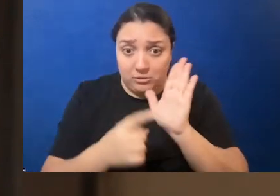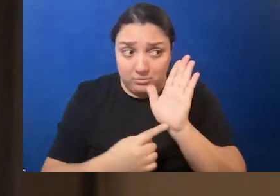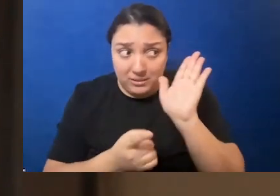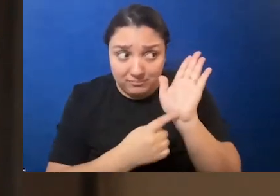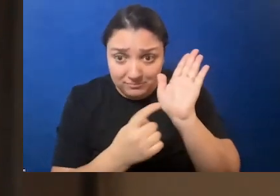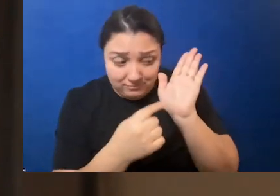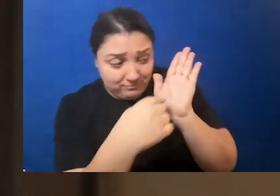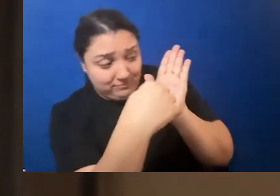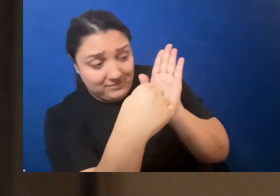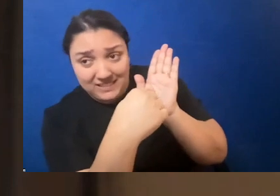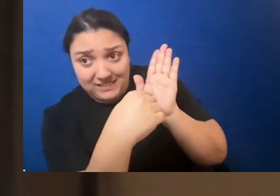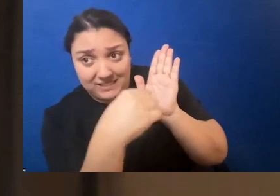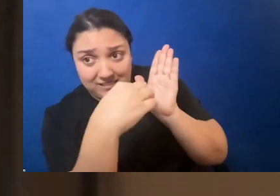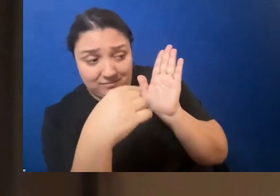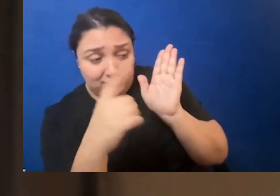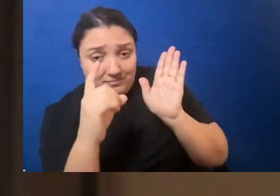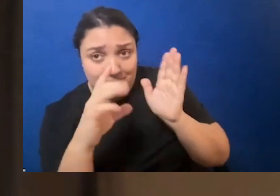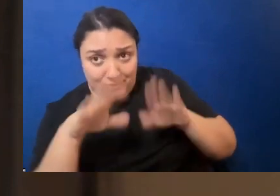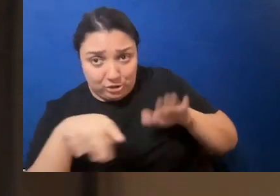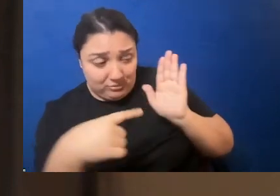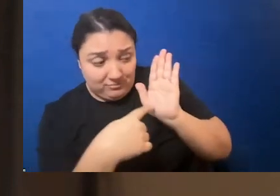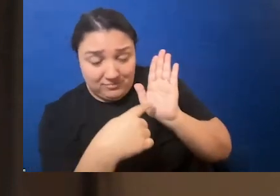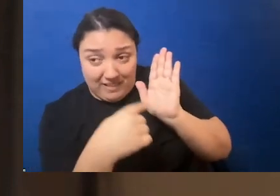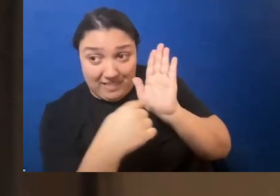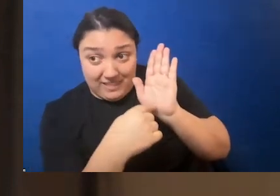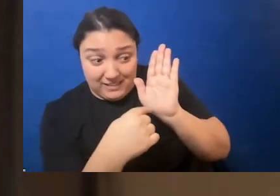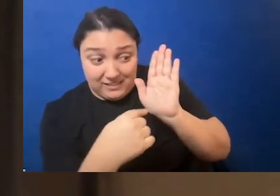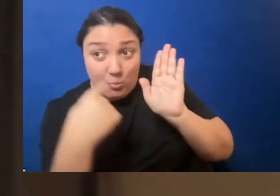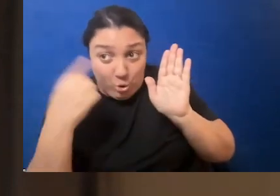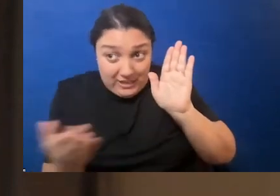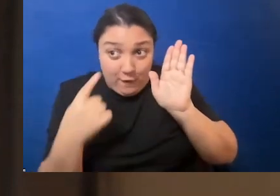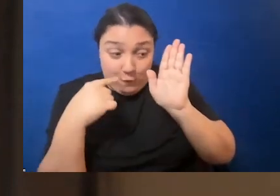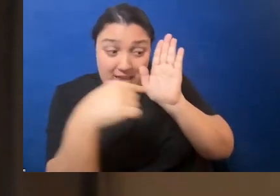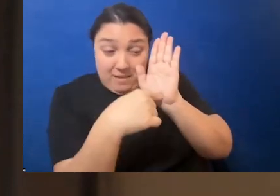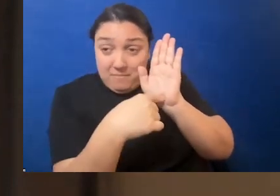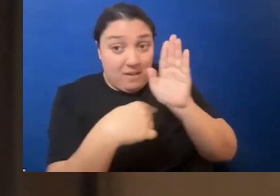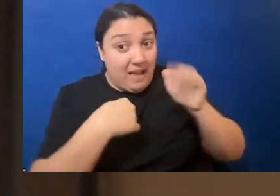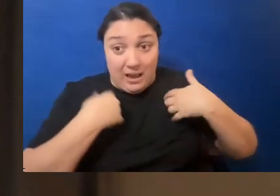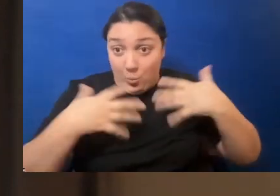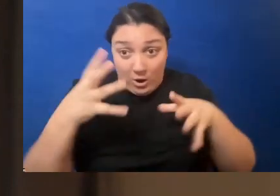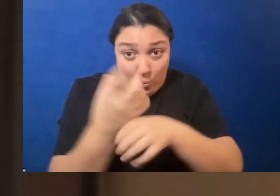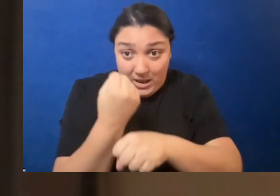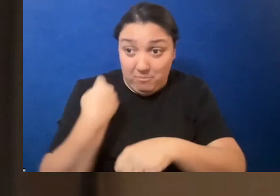MEETING AND THIS IS WHO WE ARE HERE FOR. I AM NOT TRYING TO WIN YOU OVER,